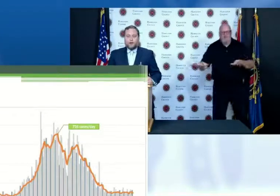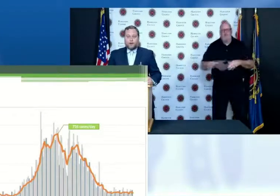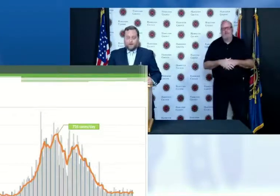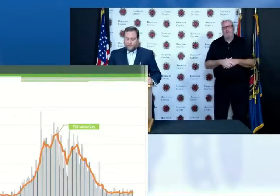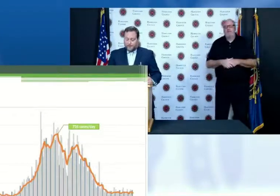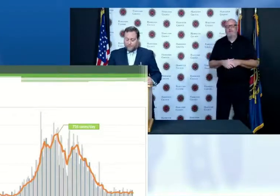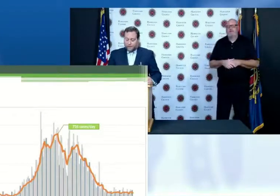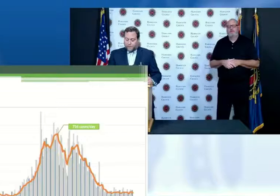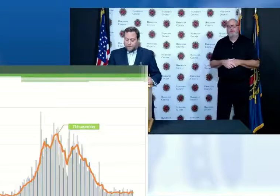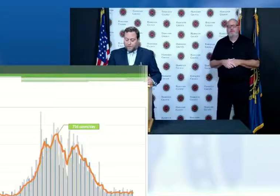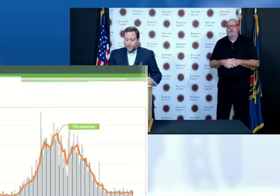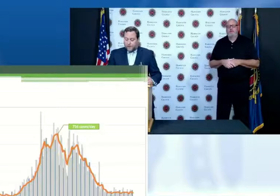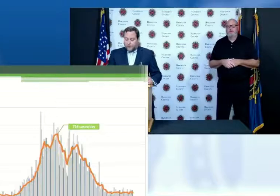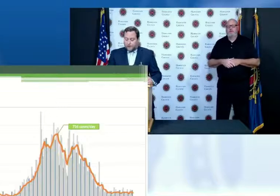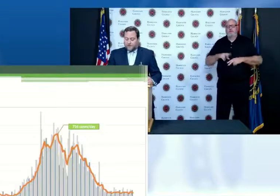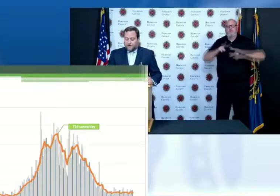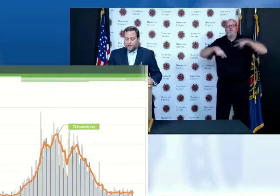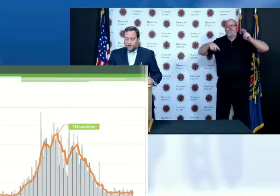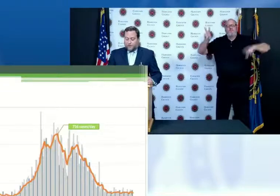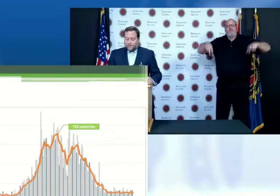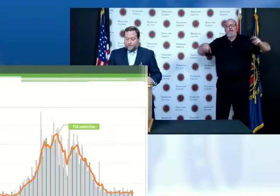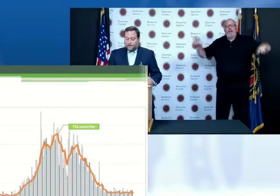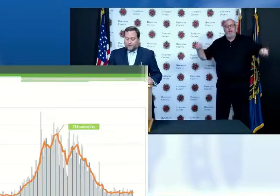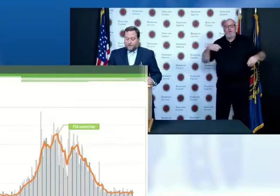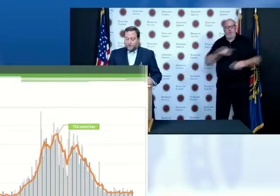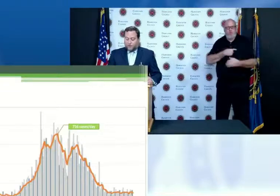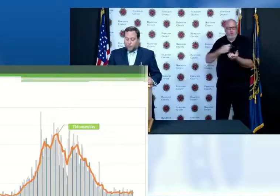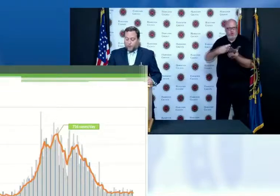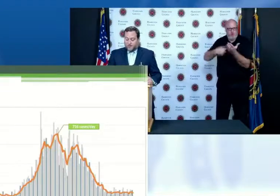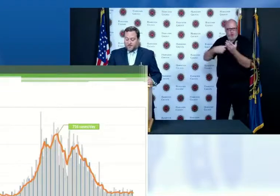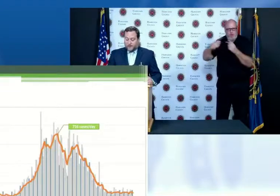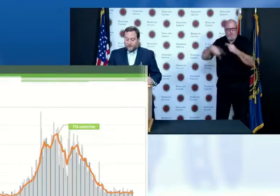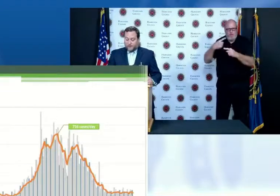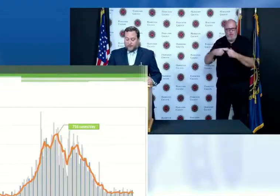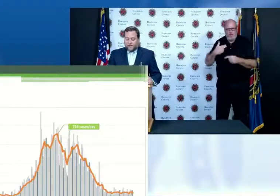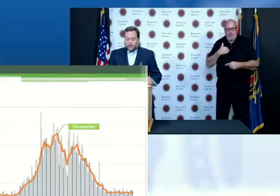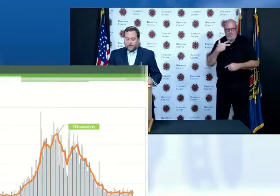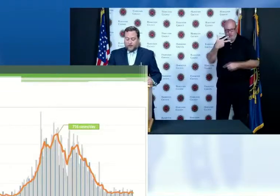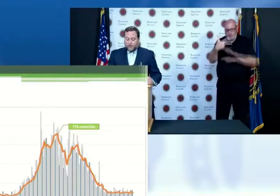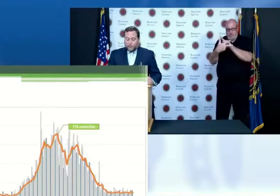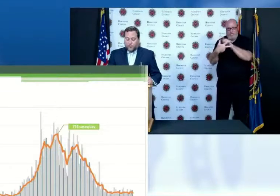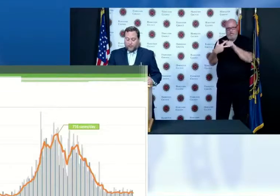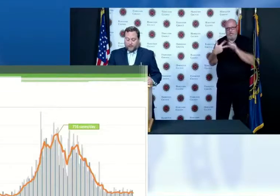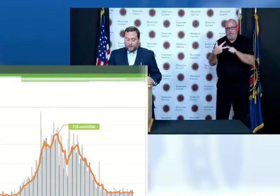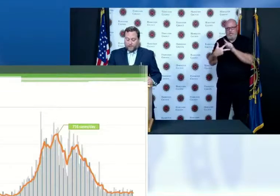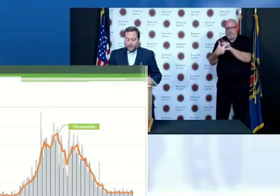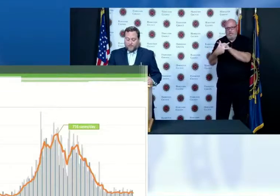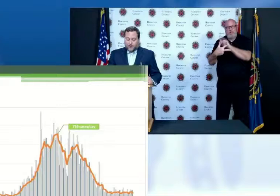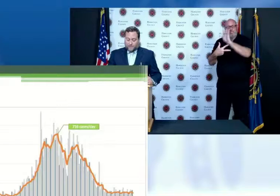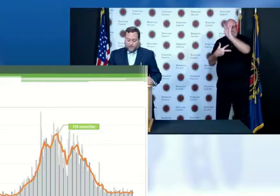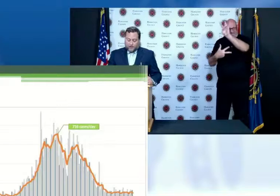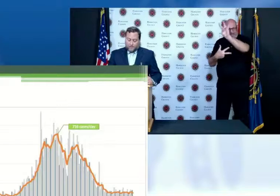aware of thus far there are seven UK variants one South African variant and one Californian variant